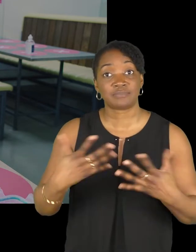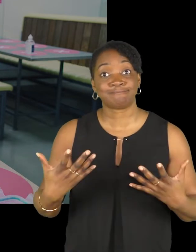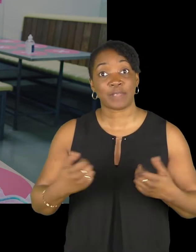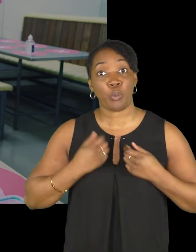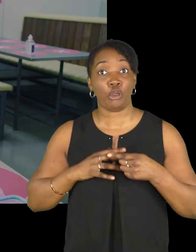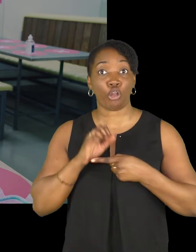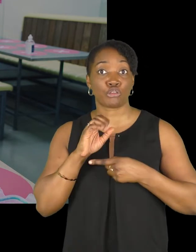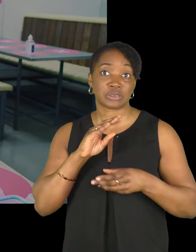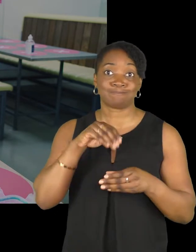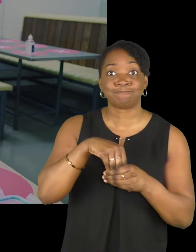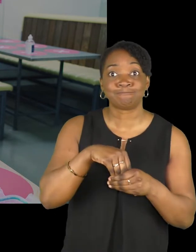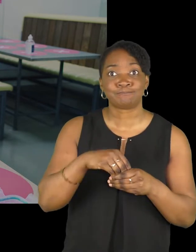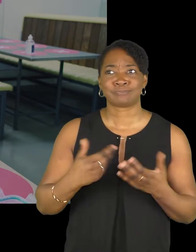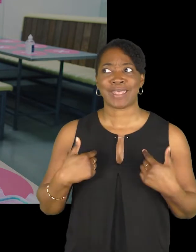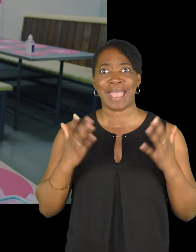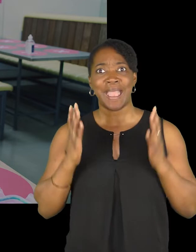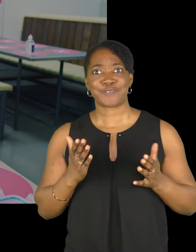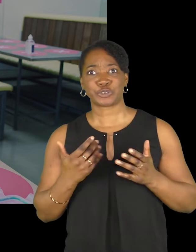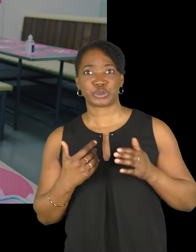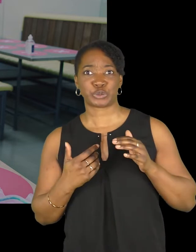our practices. But I think, yeah, the fact that we have to carve these spaces,